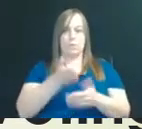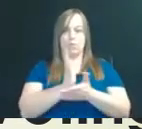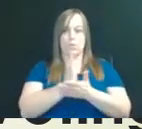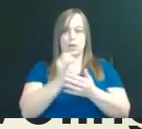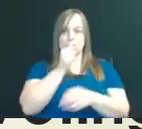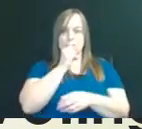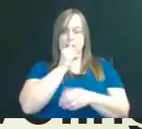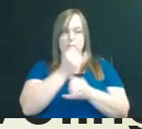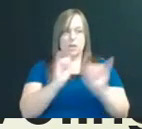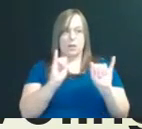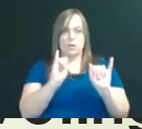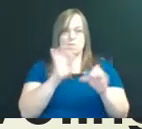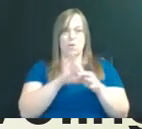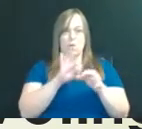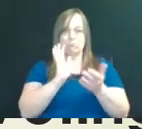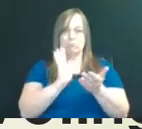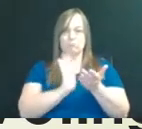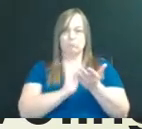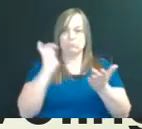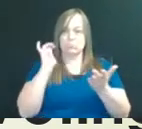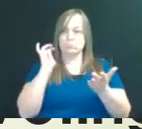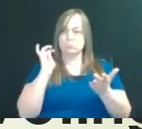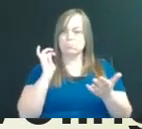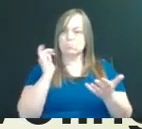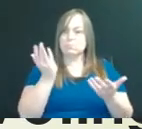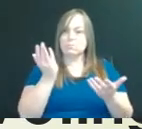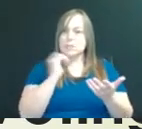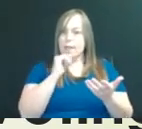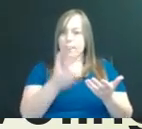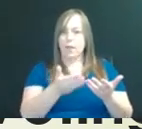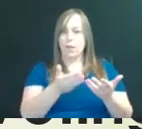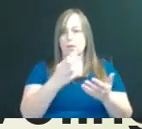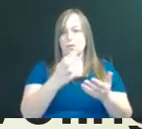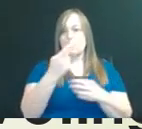or independent vote was compromised, there's an administrative remedy to that.